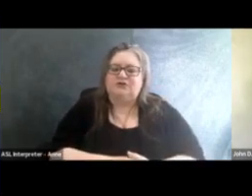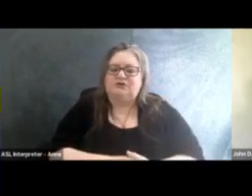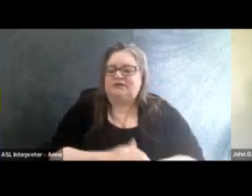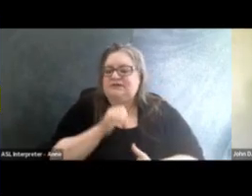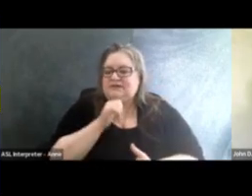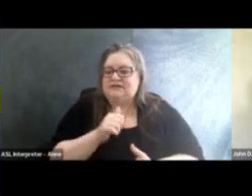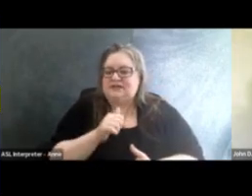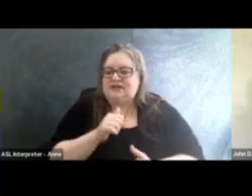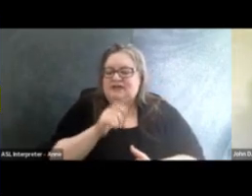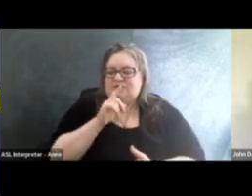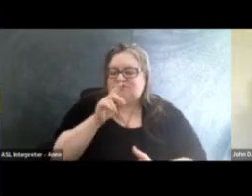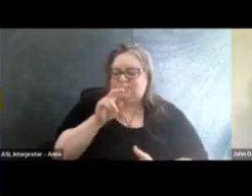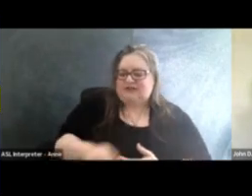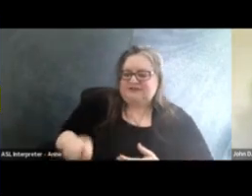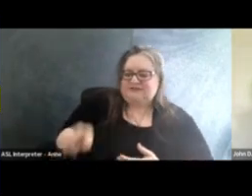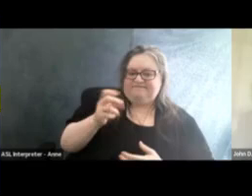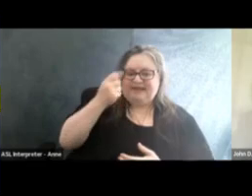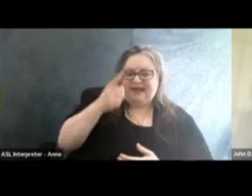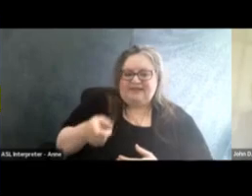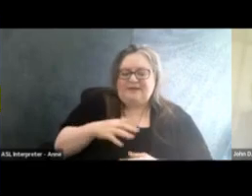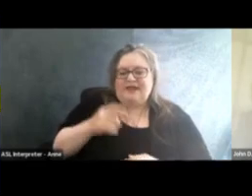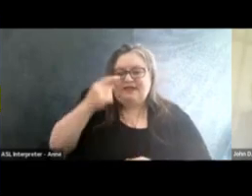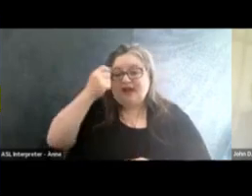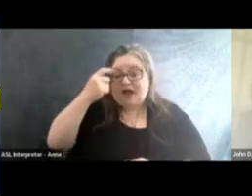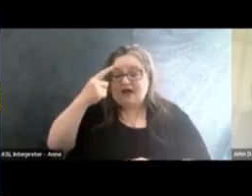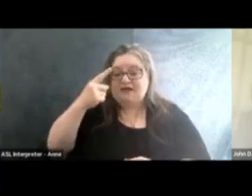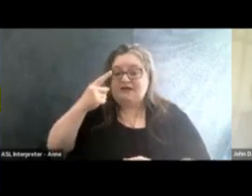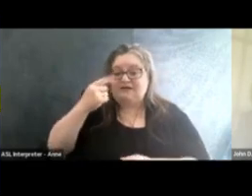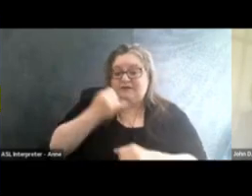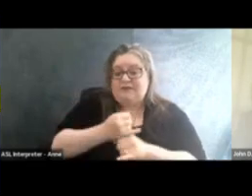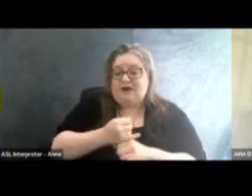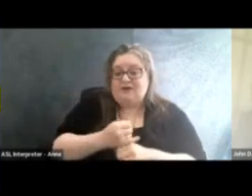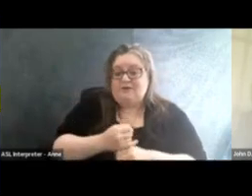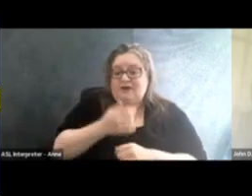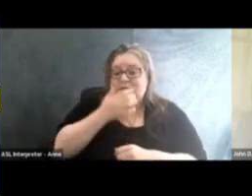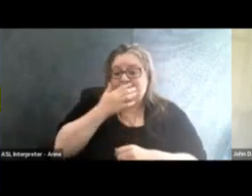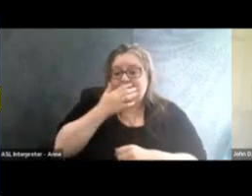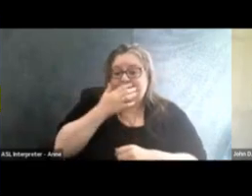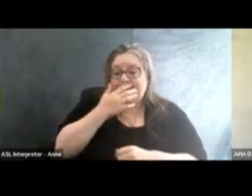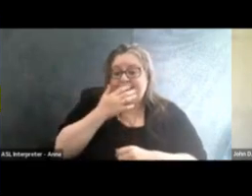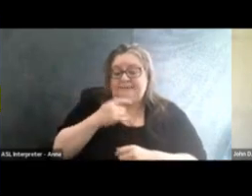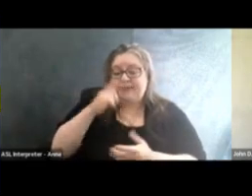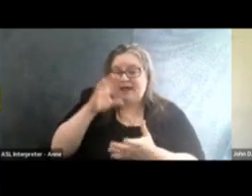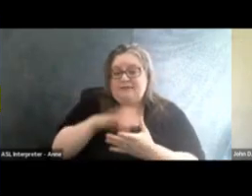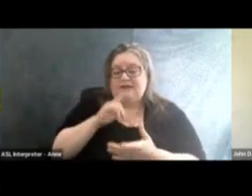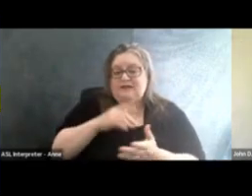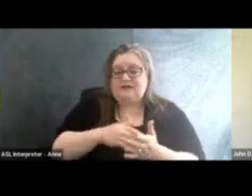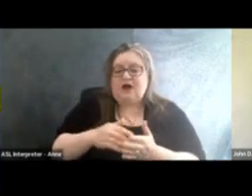them, and that the cognitive impairment, you know, I, I believe, is often a source of